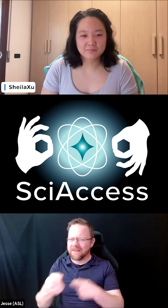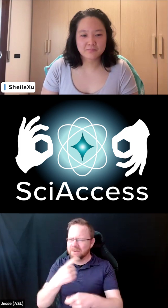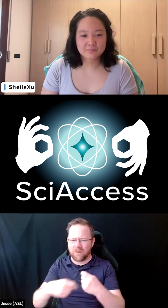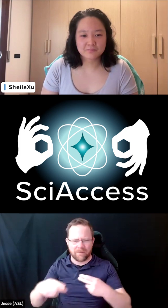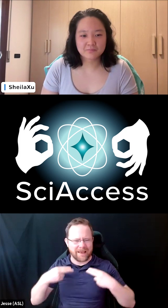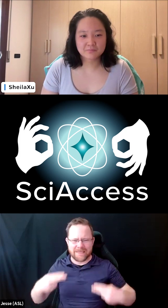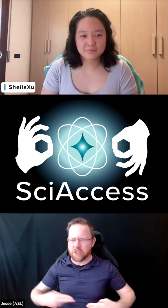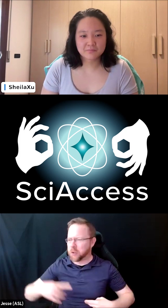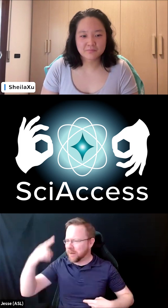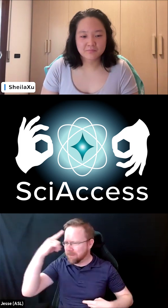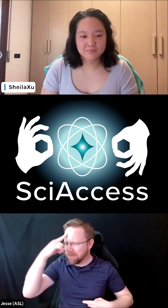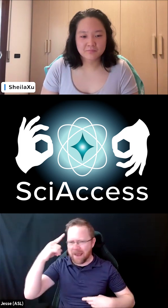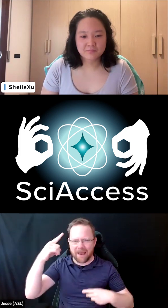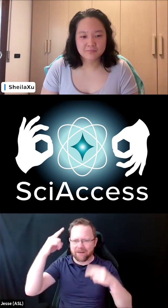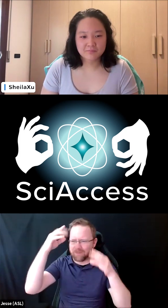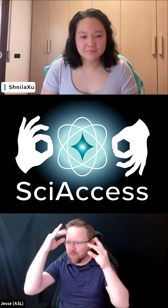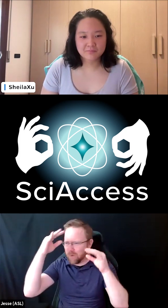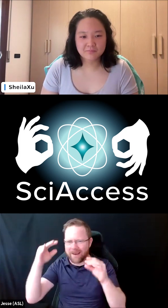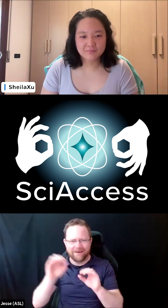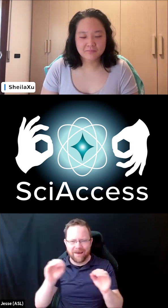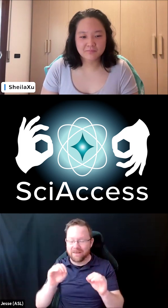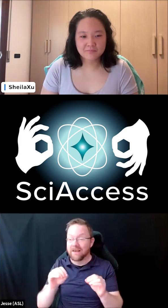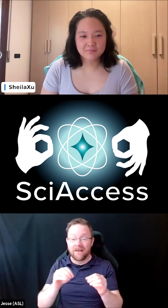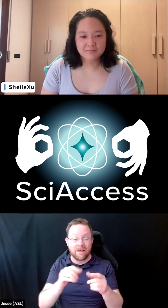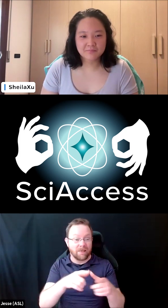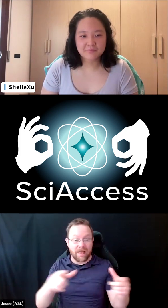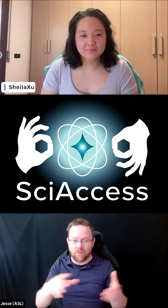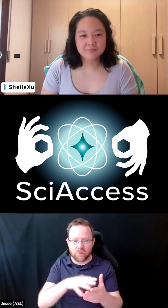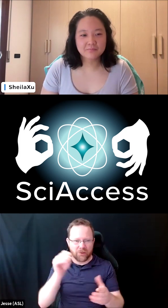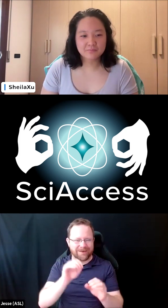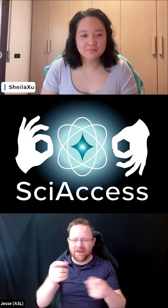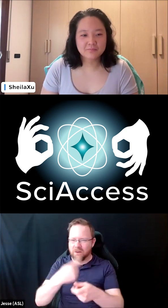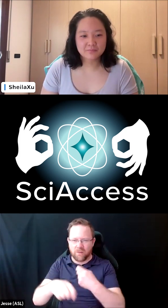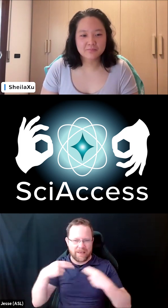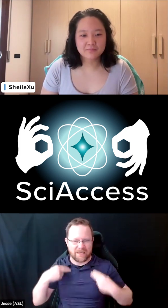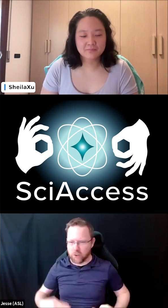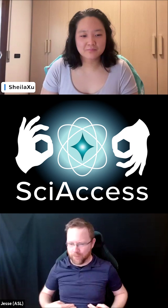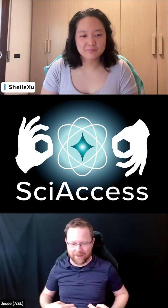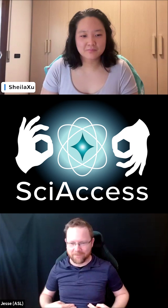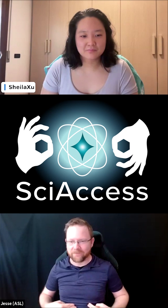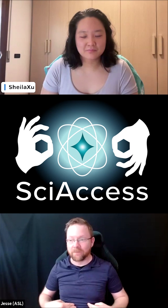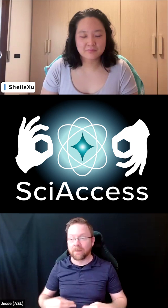language learning. We can work really hard and get great technology and all